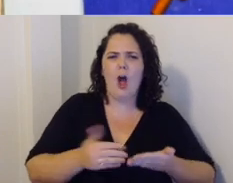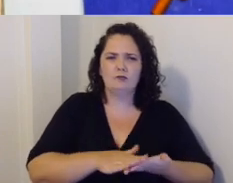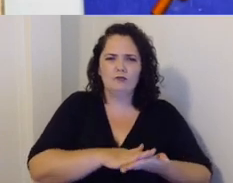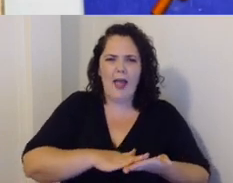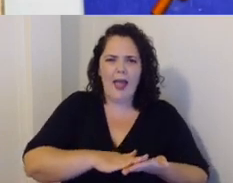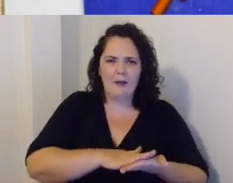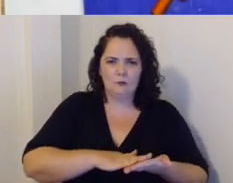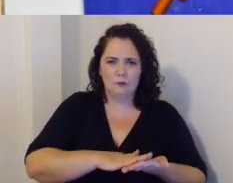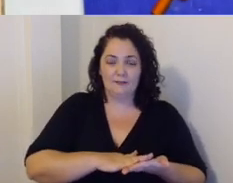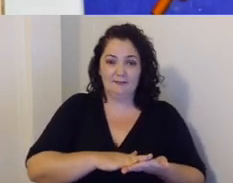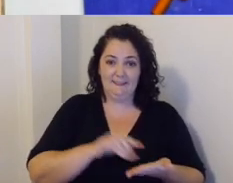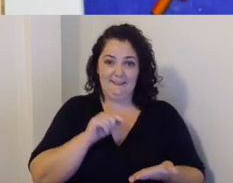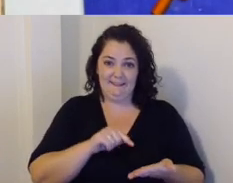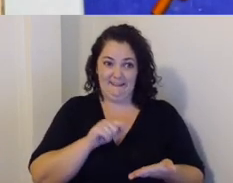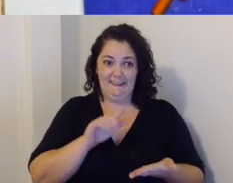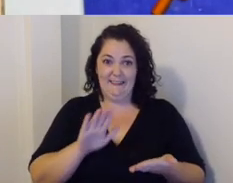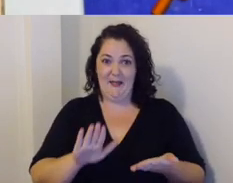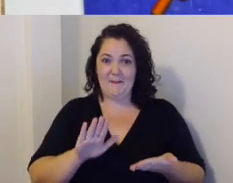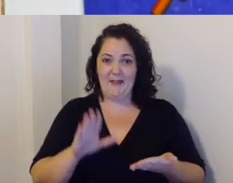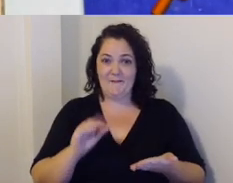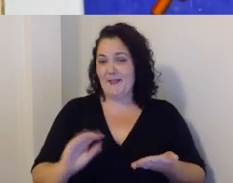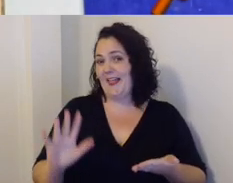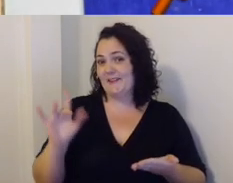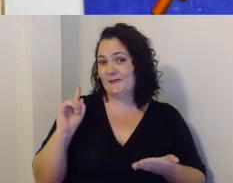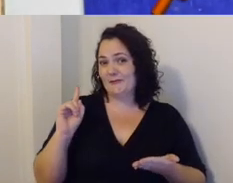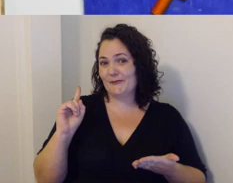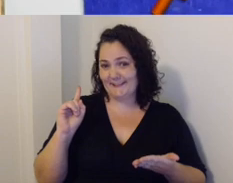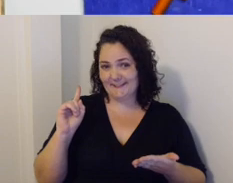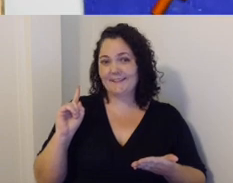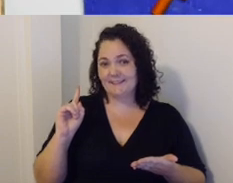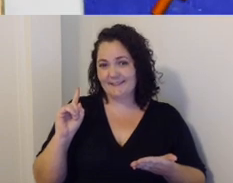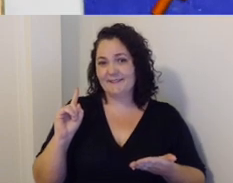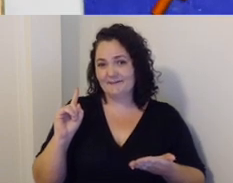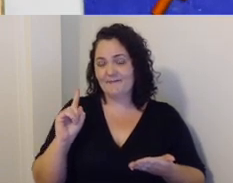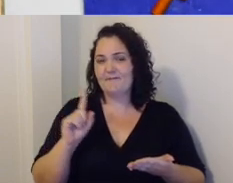going to be using some of the same materials that we talked about last week but we're going to be